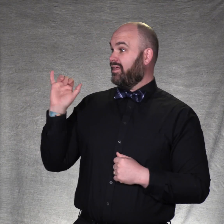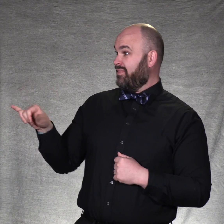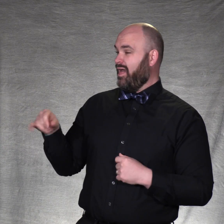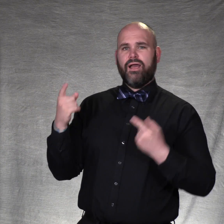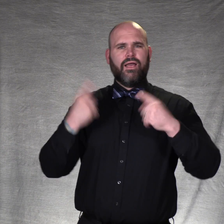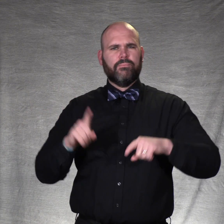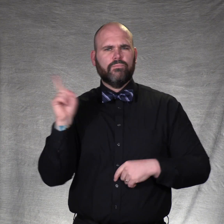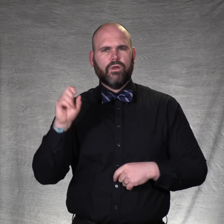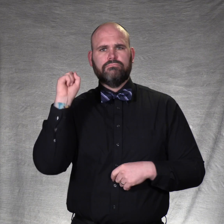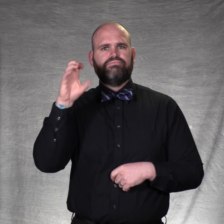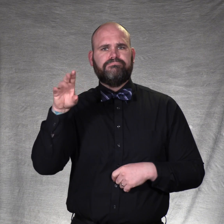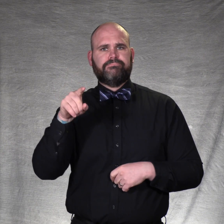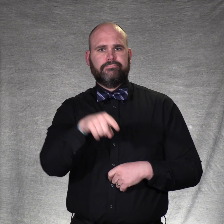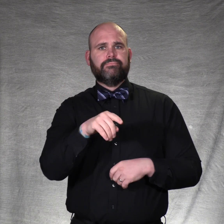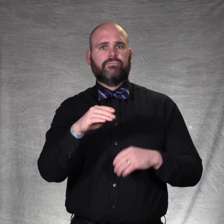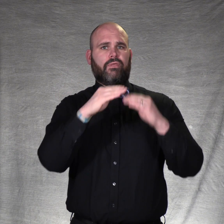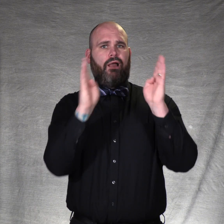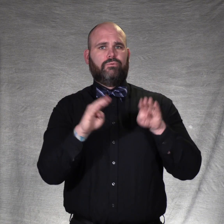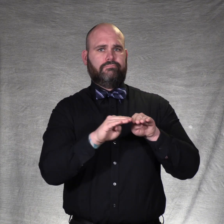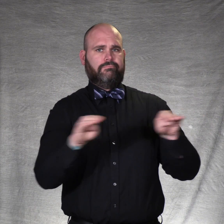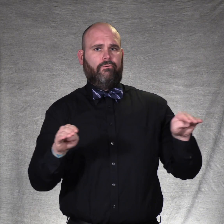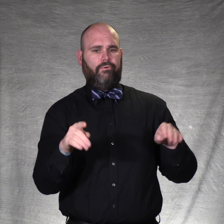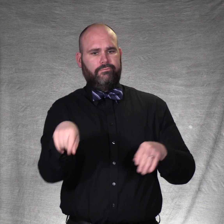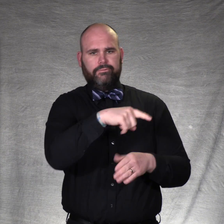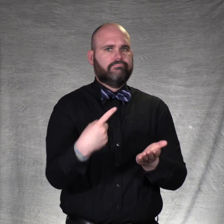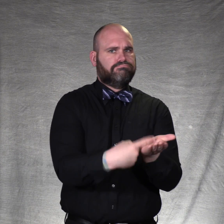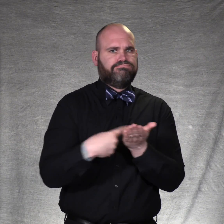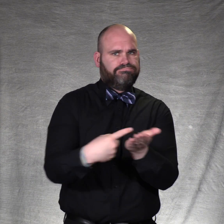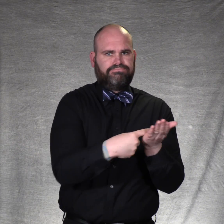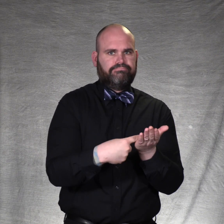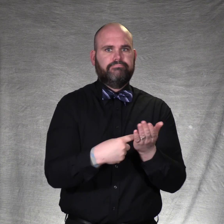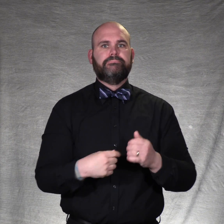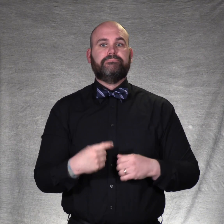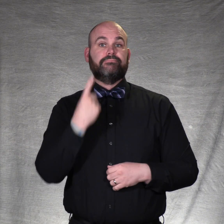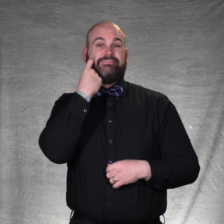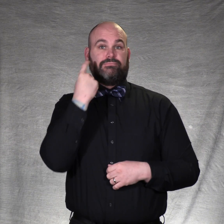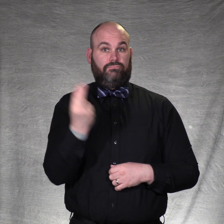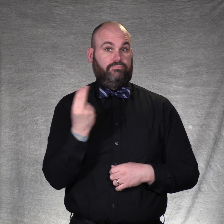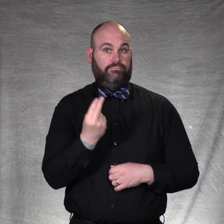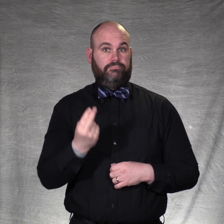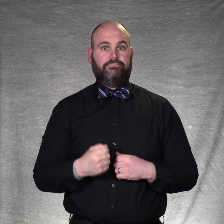That was heard on the House floor on Thursday.